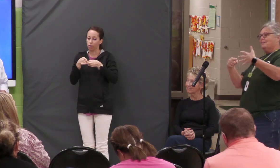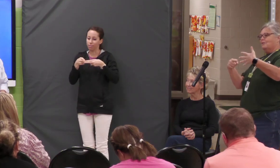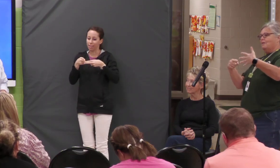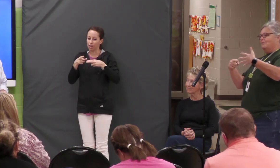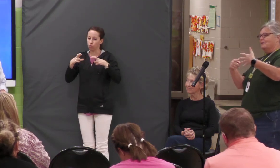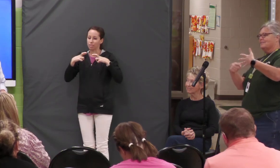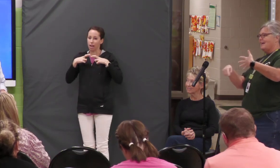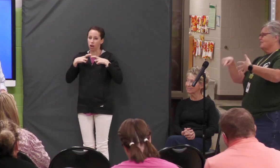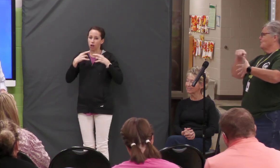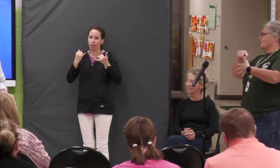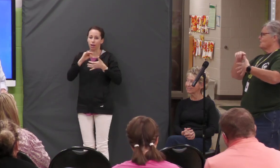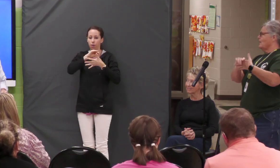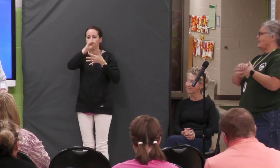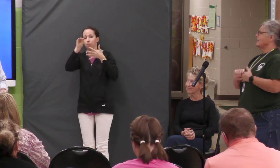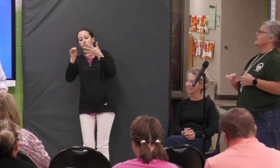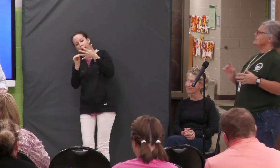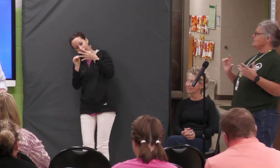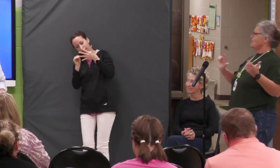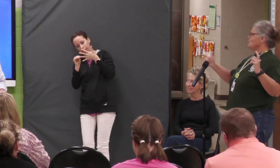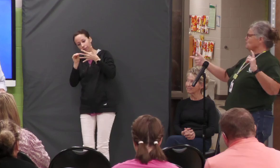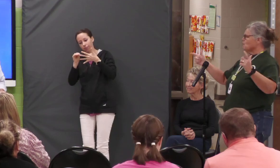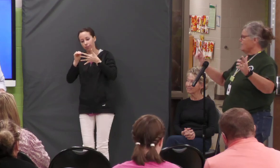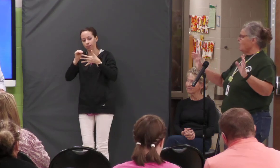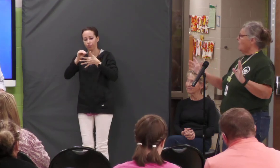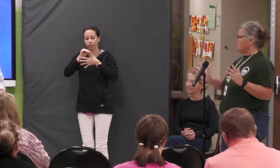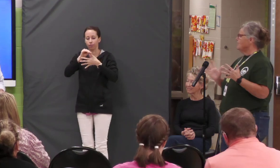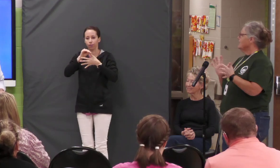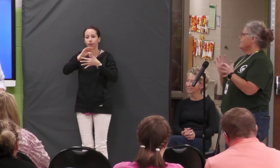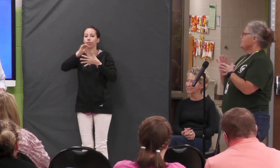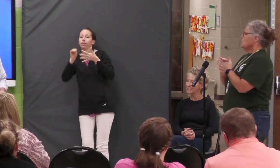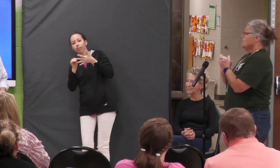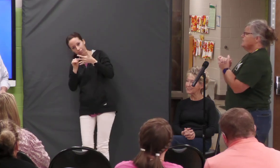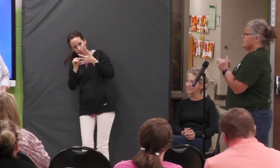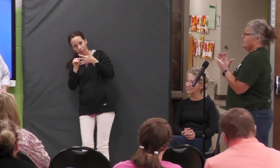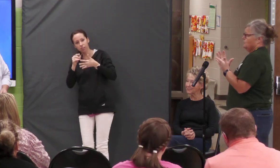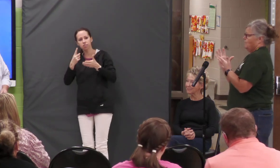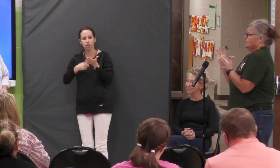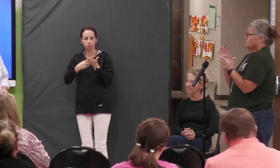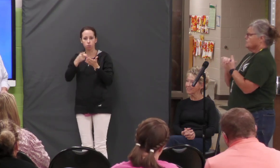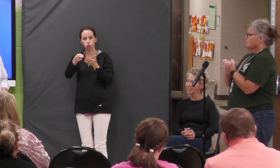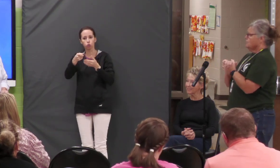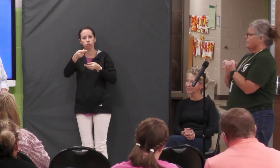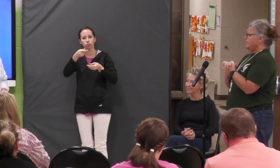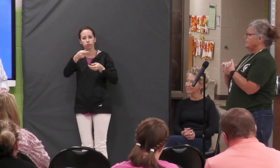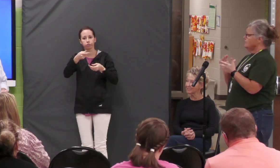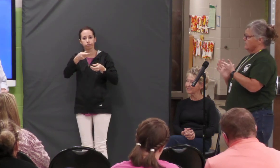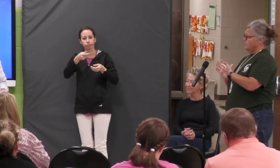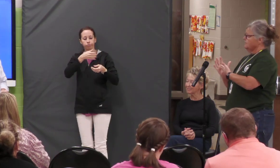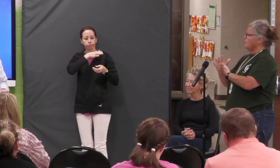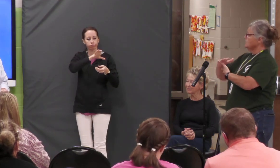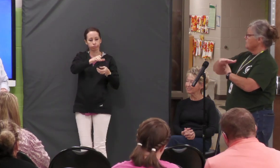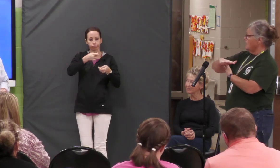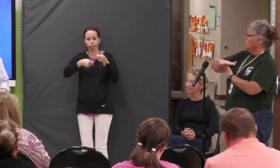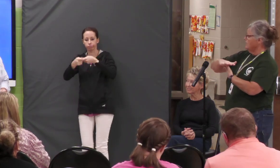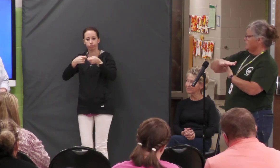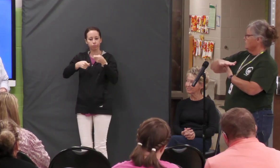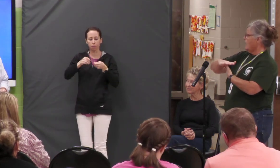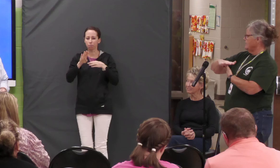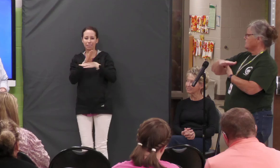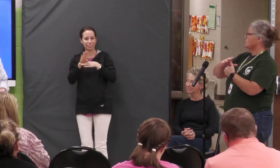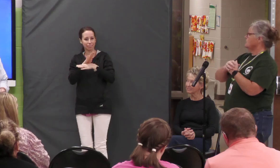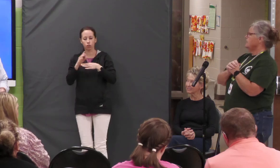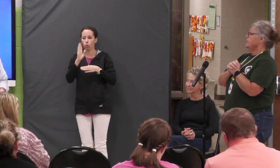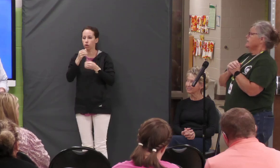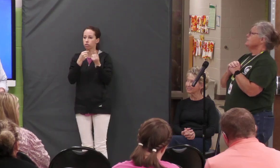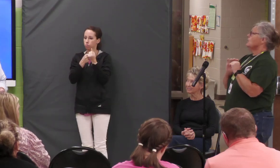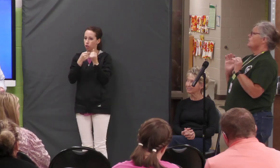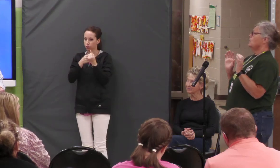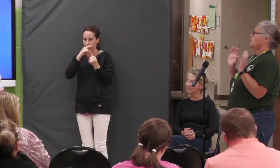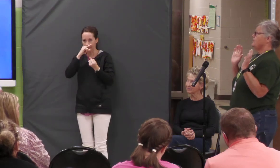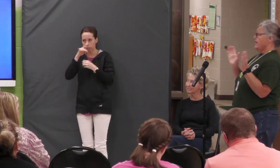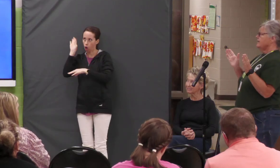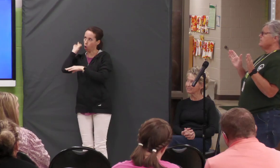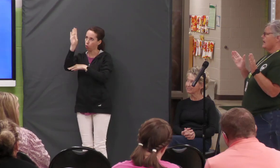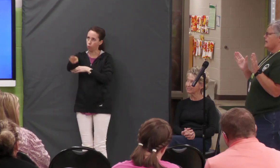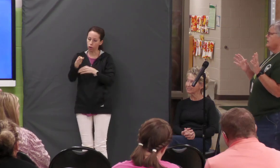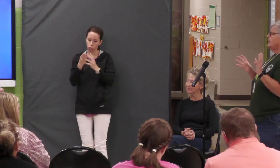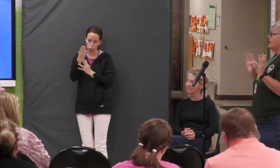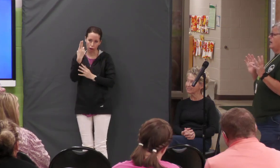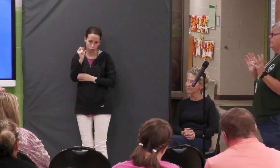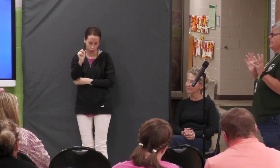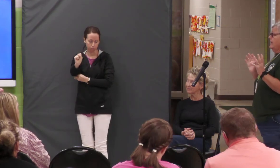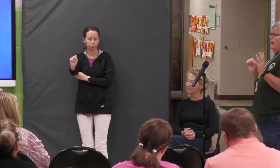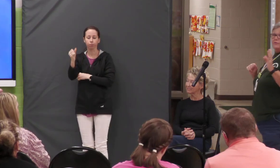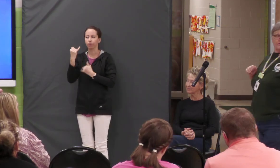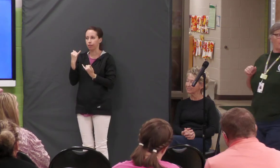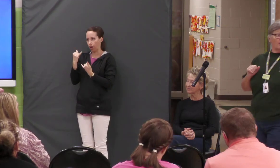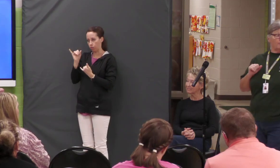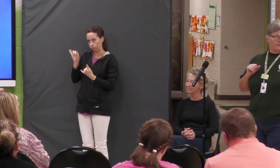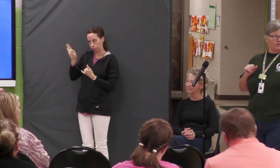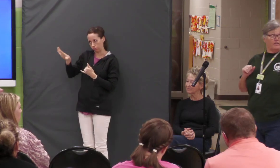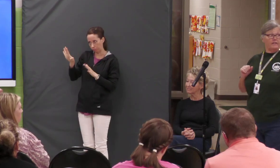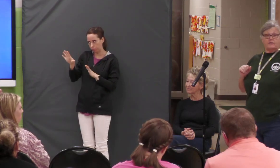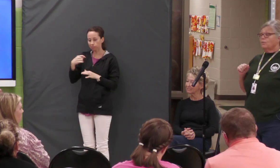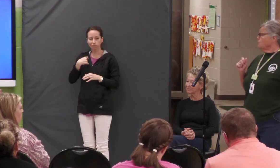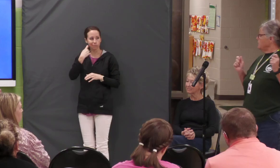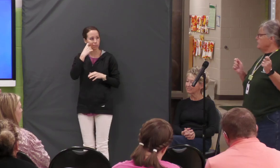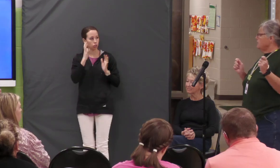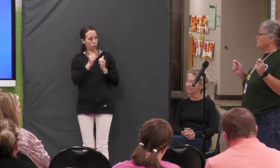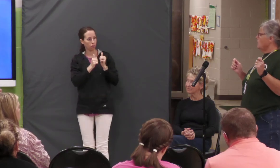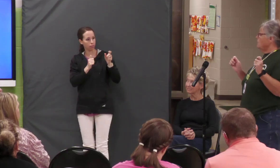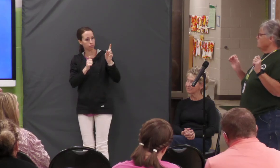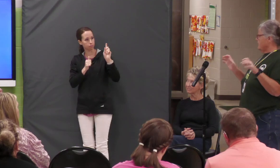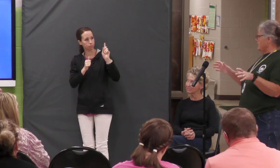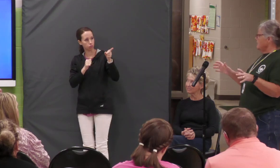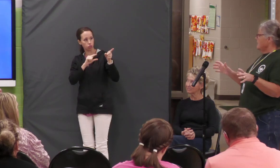back to the bottom so that in mind um I was just talking with Genise and we really don't know yet